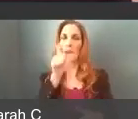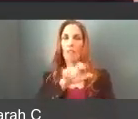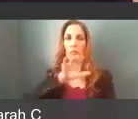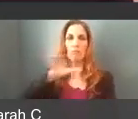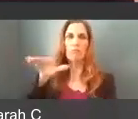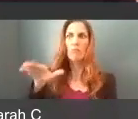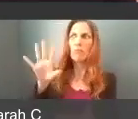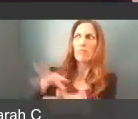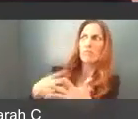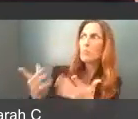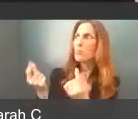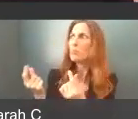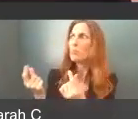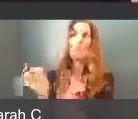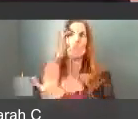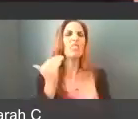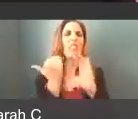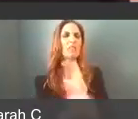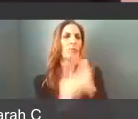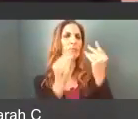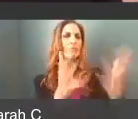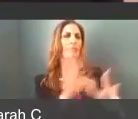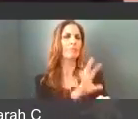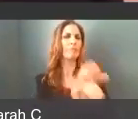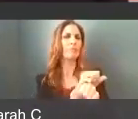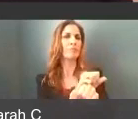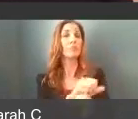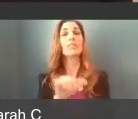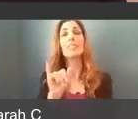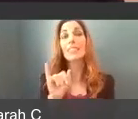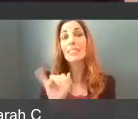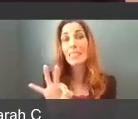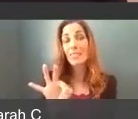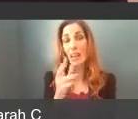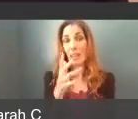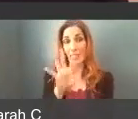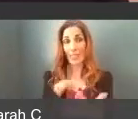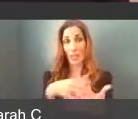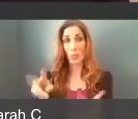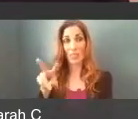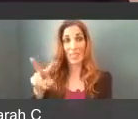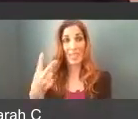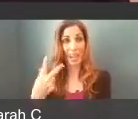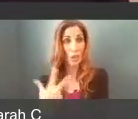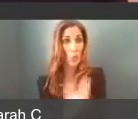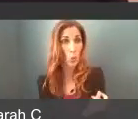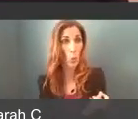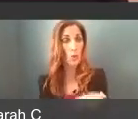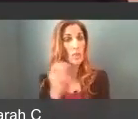following. If you are scheduled for a second dose at Montgomery County Community College tomorrow,